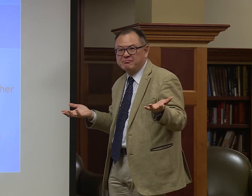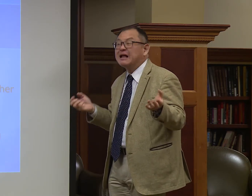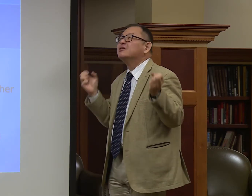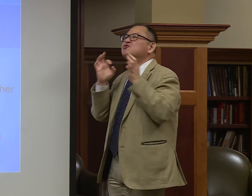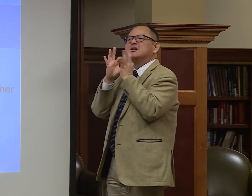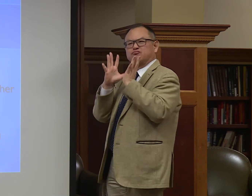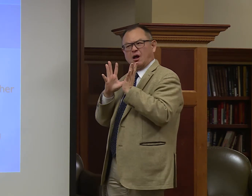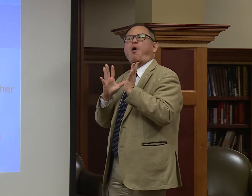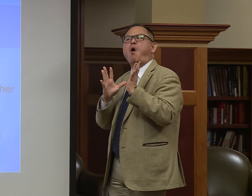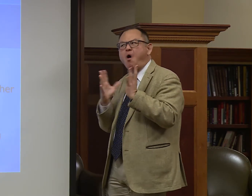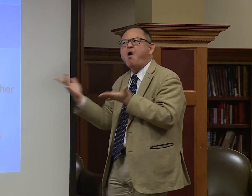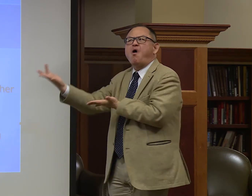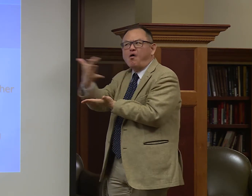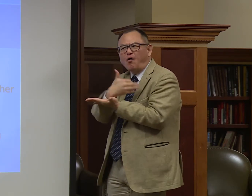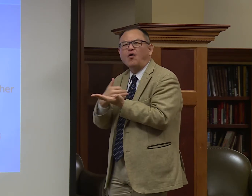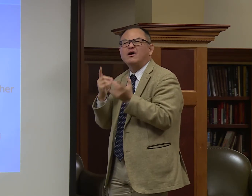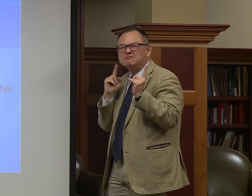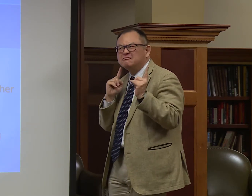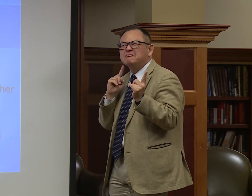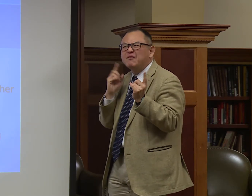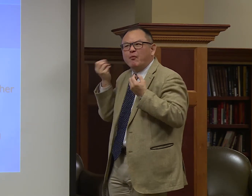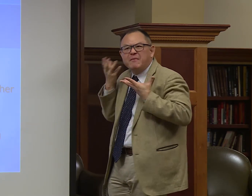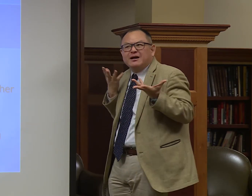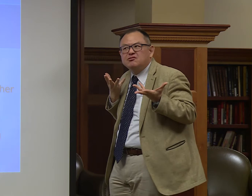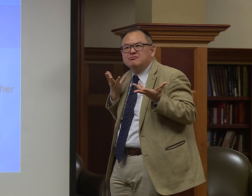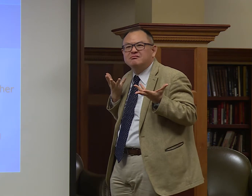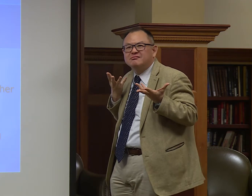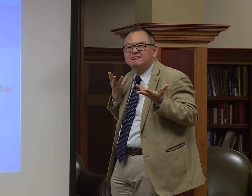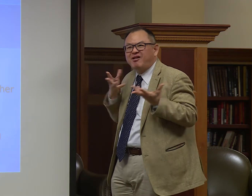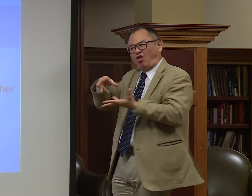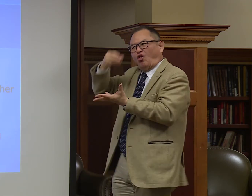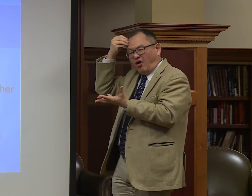And the interpreter can gather all that information, convey it to the Deaf person